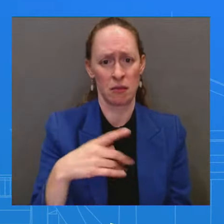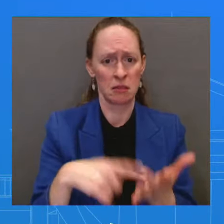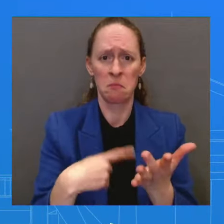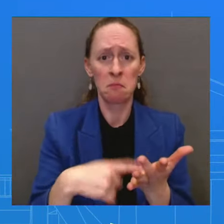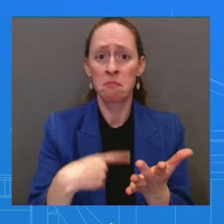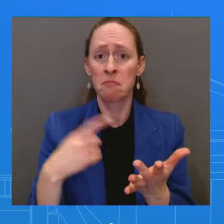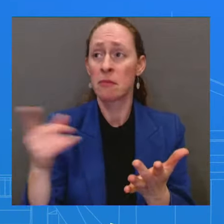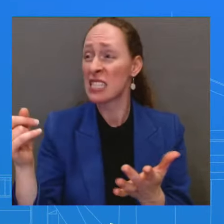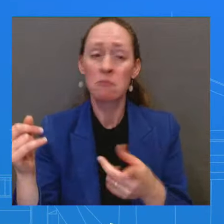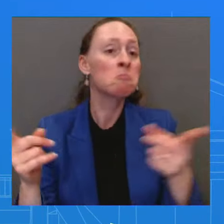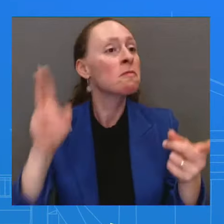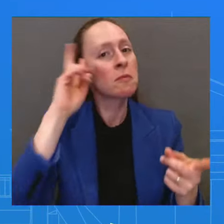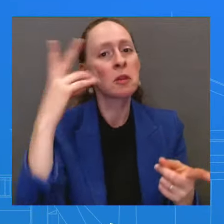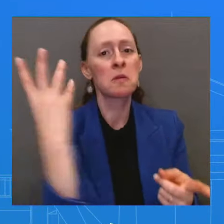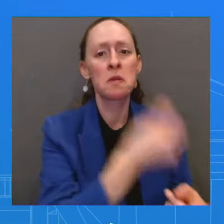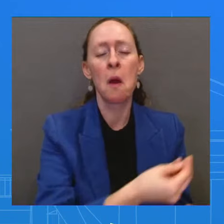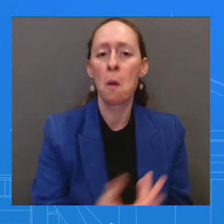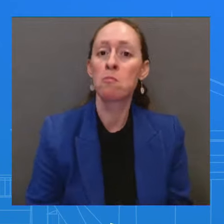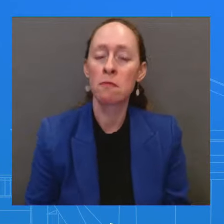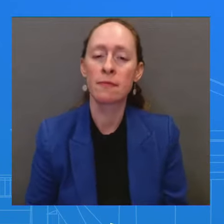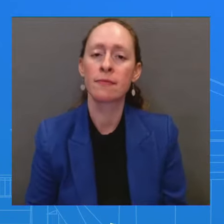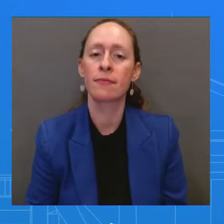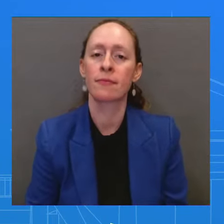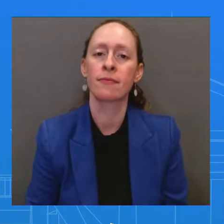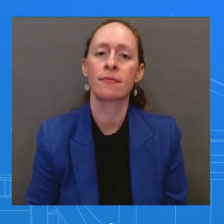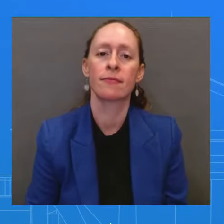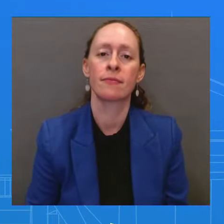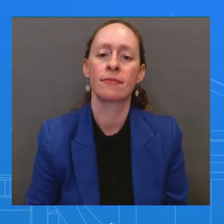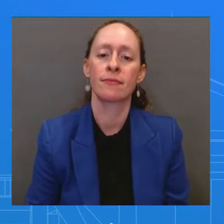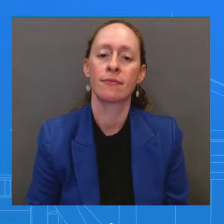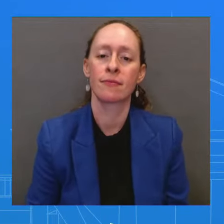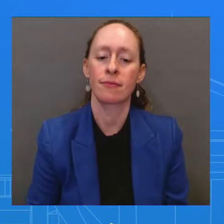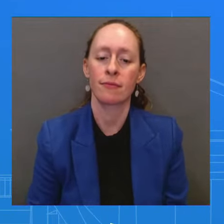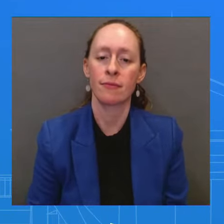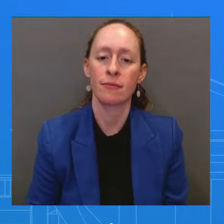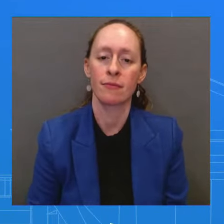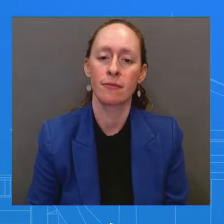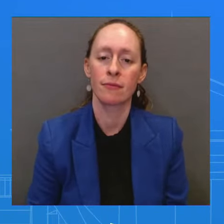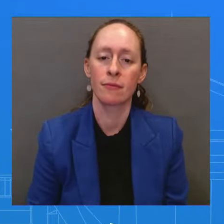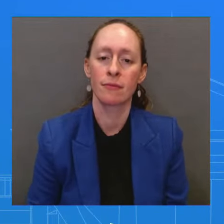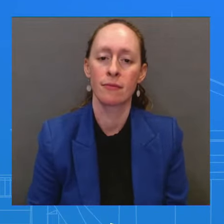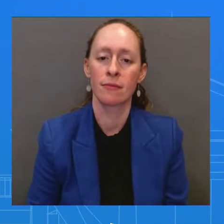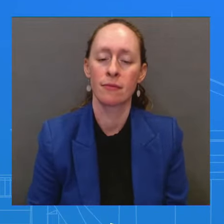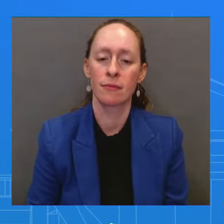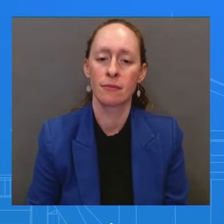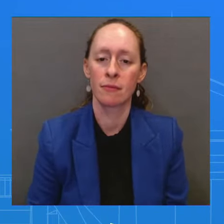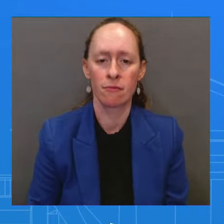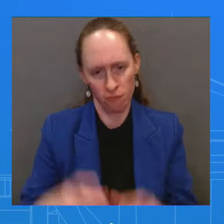As you know, the President has, you know, put out a statement on the passing of -- of a -- of the senator.